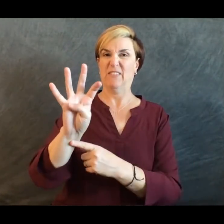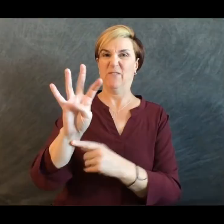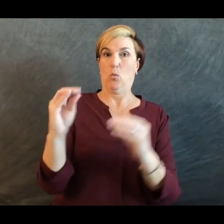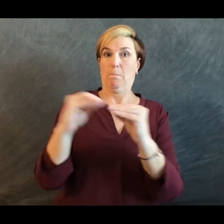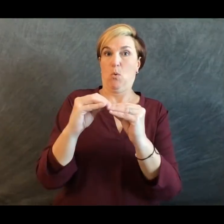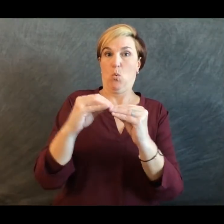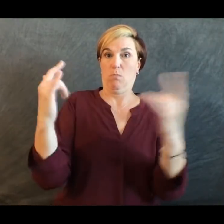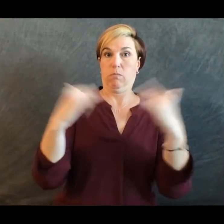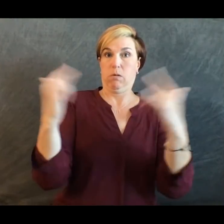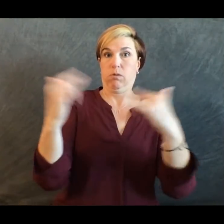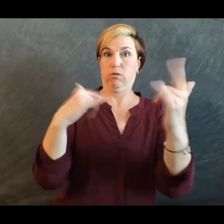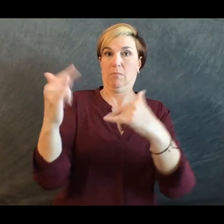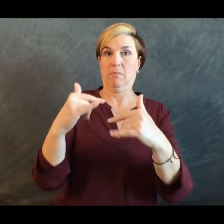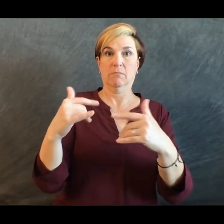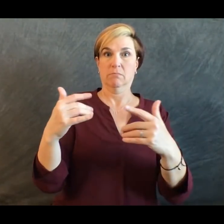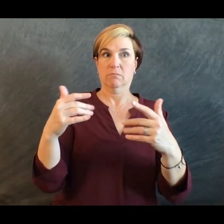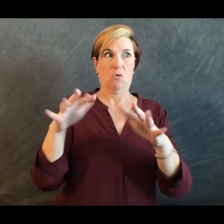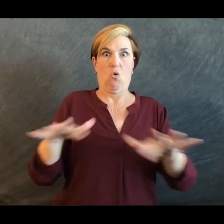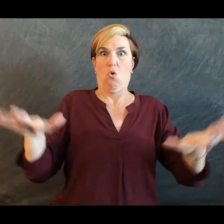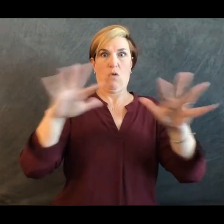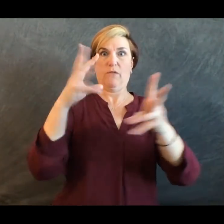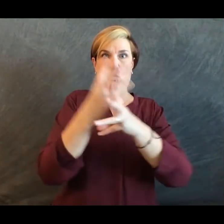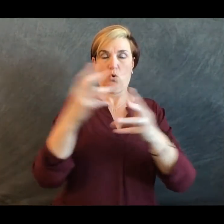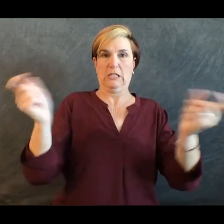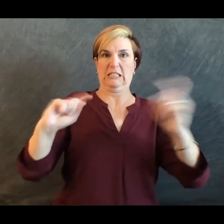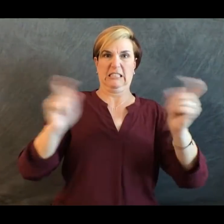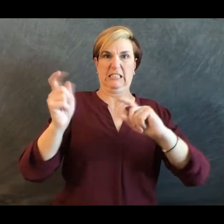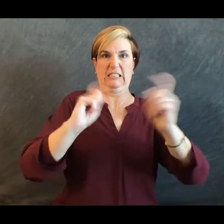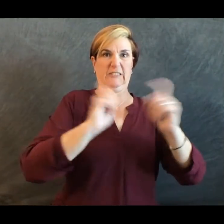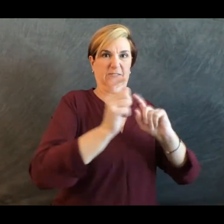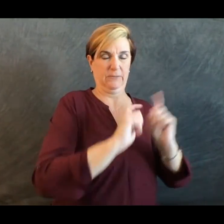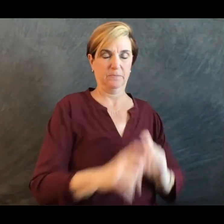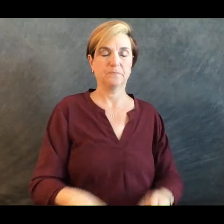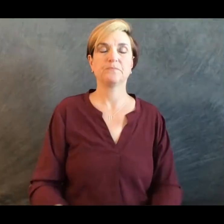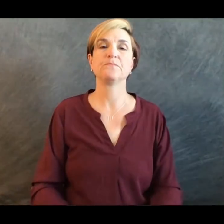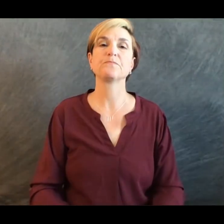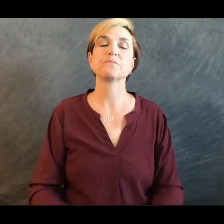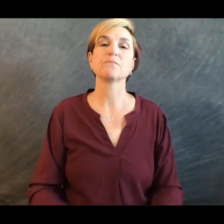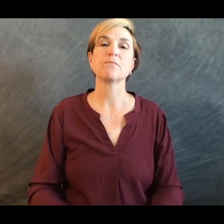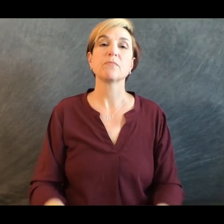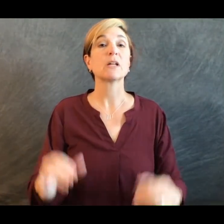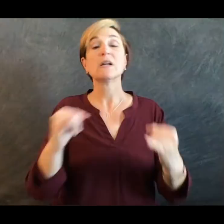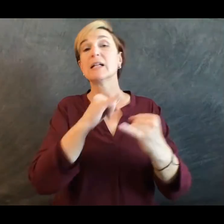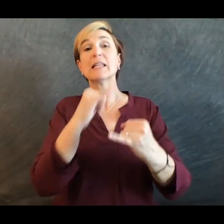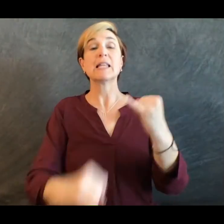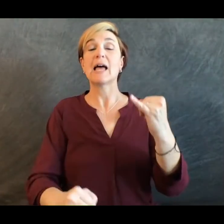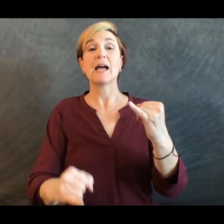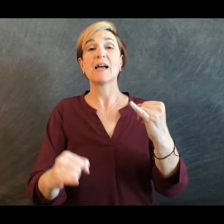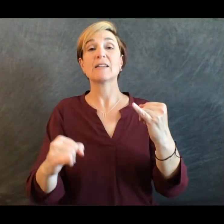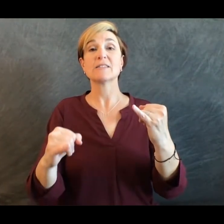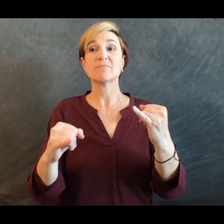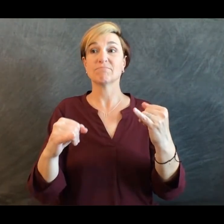around the world finally let me say as we go into this very special weekend